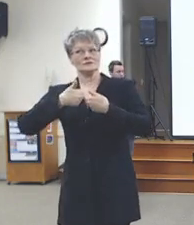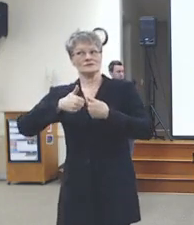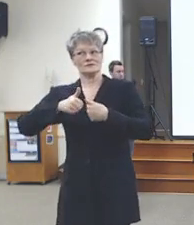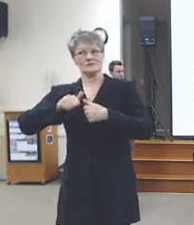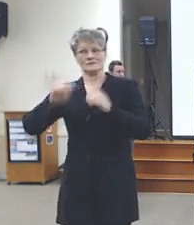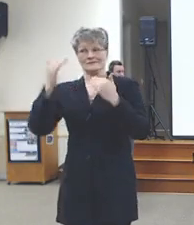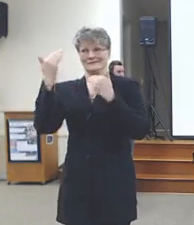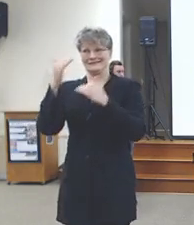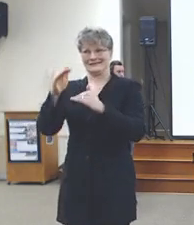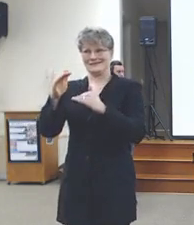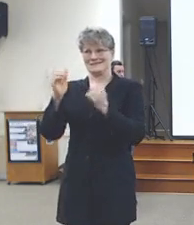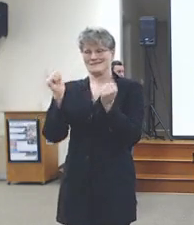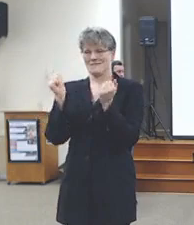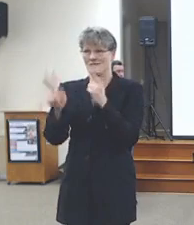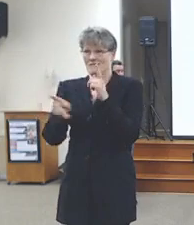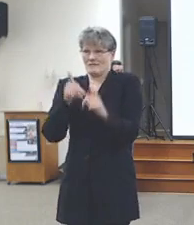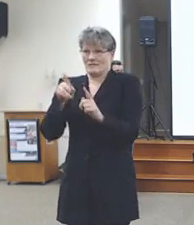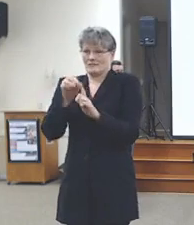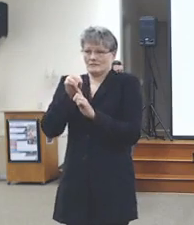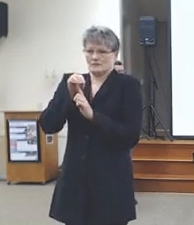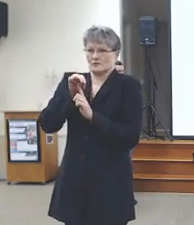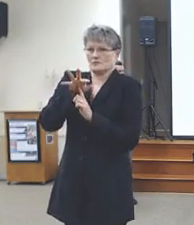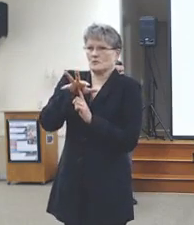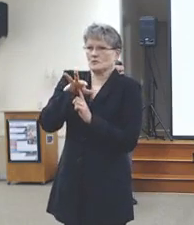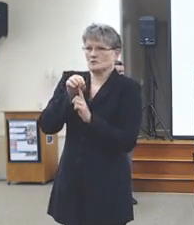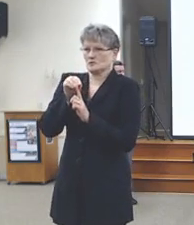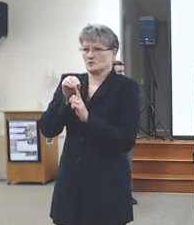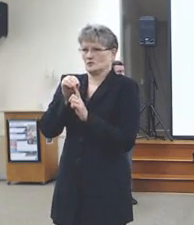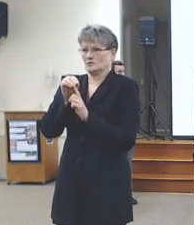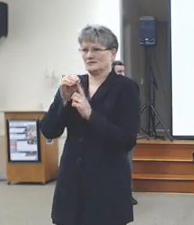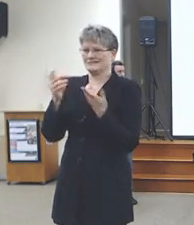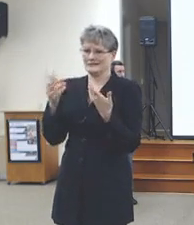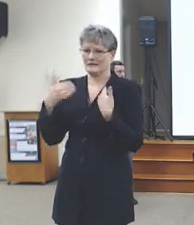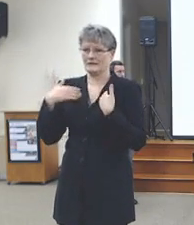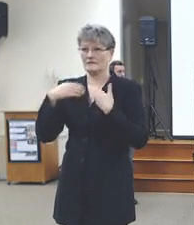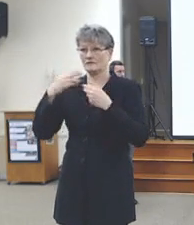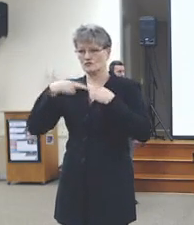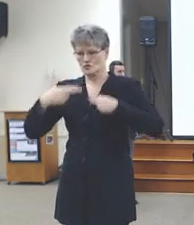everyone's exposure to other human beings and so we're looking at we keep